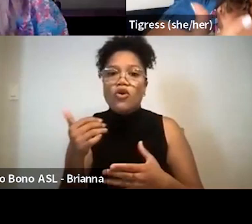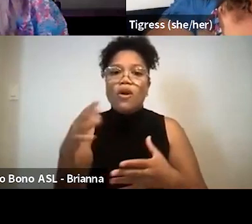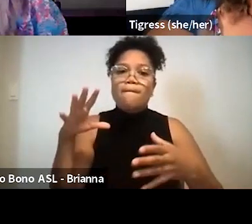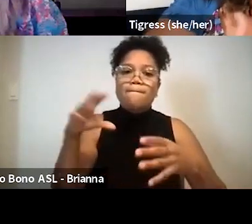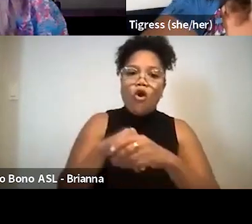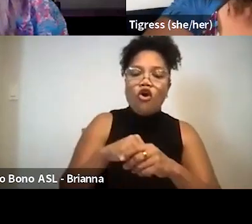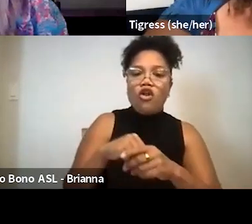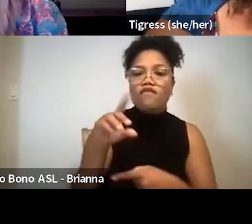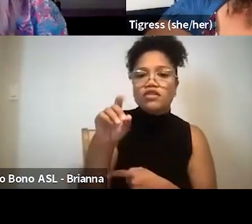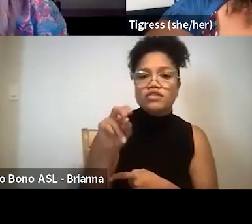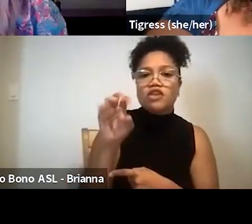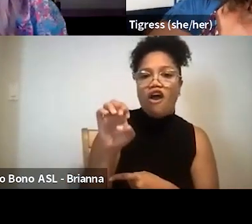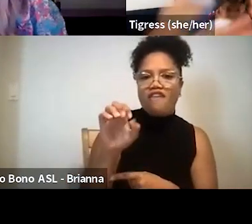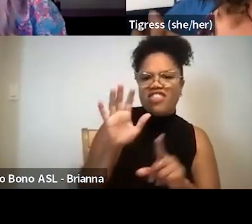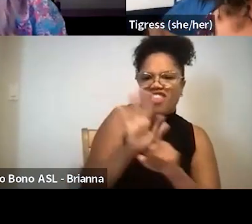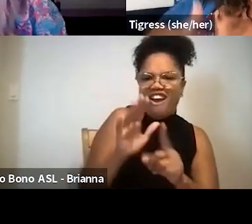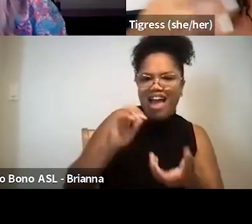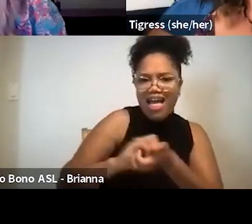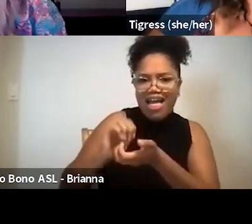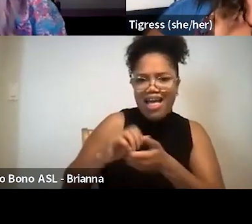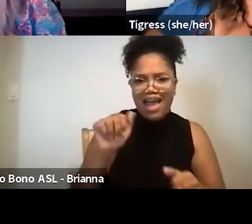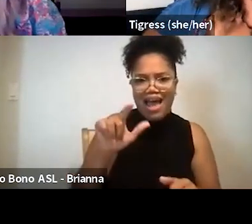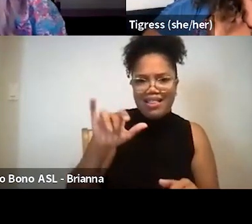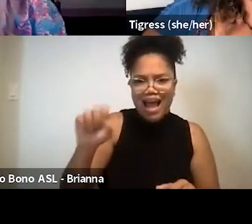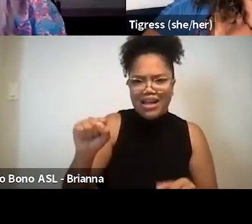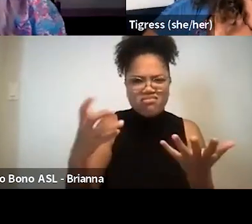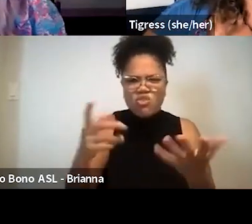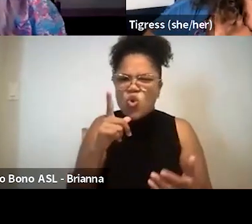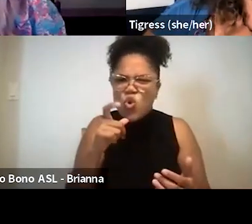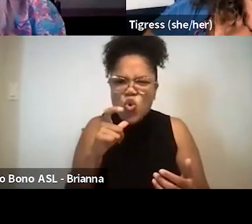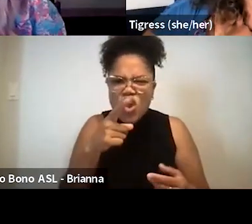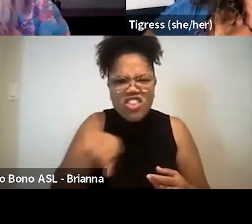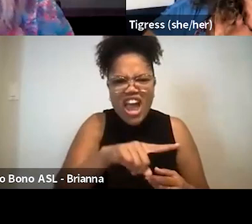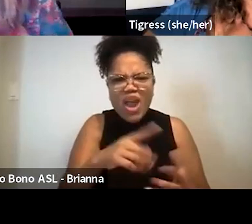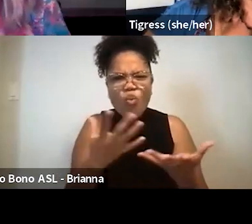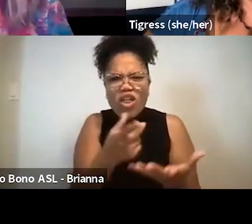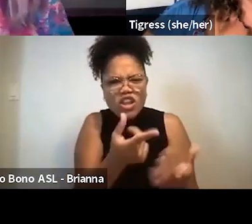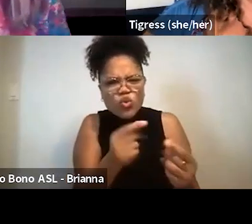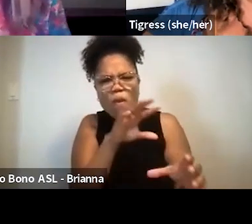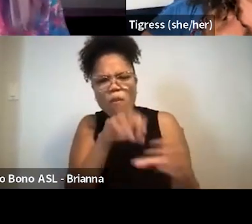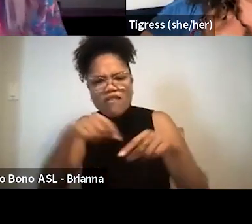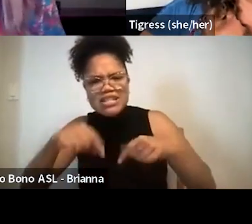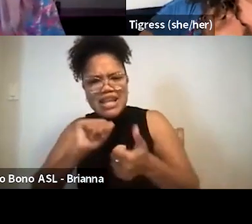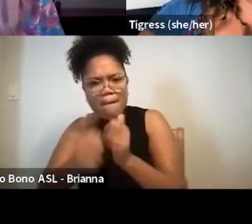I'm Dana. Will you tell us a little bit about who the Dove allies are and what they are doing on the campaign for size for them? Yes. Yes.